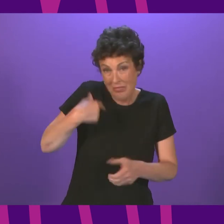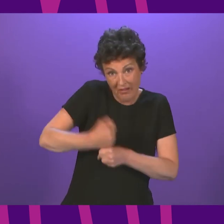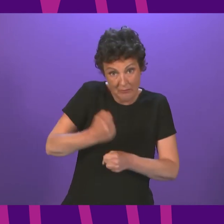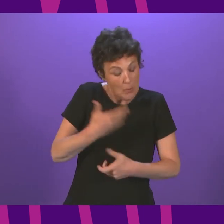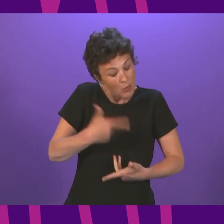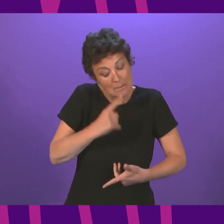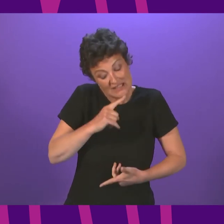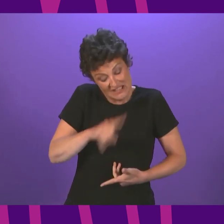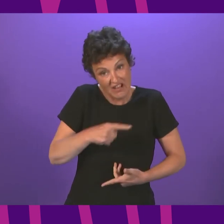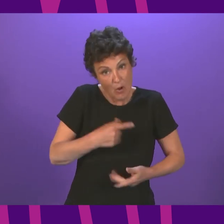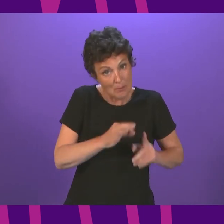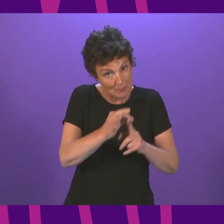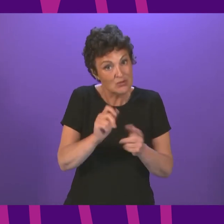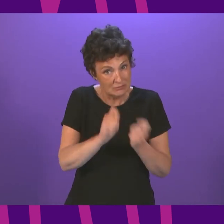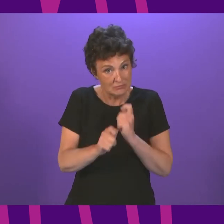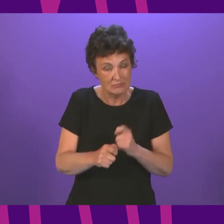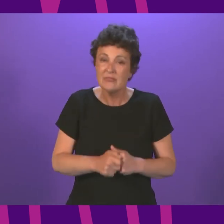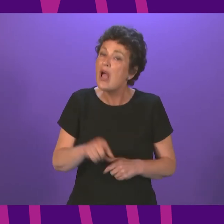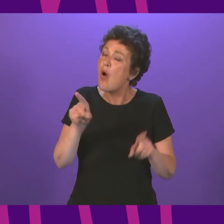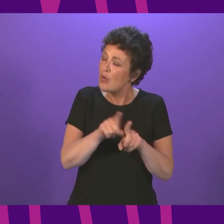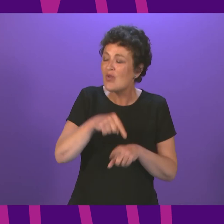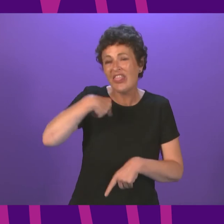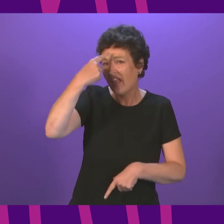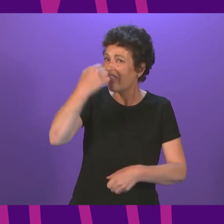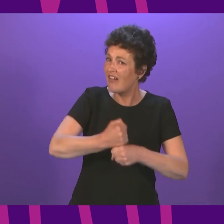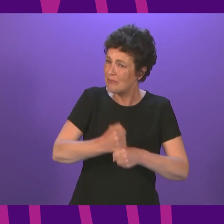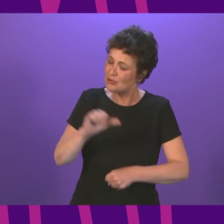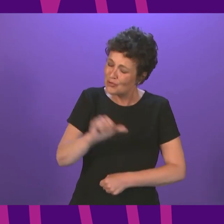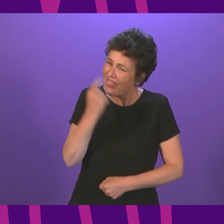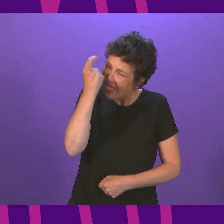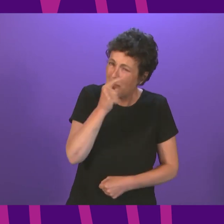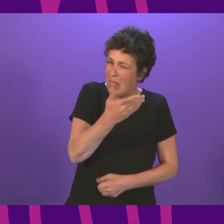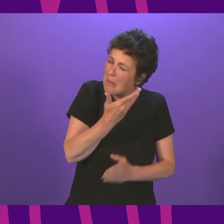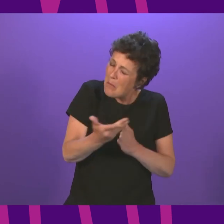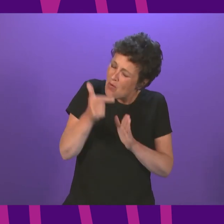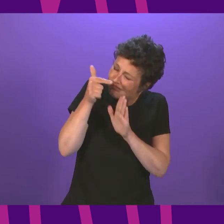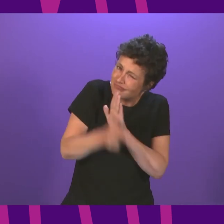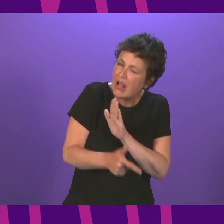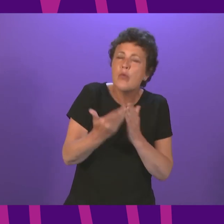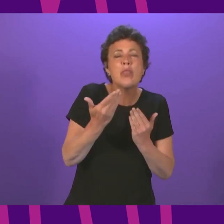a broken record, having said basically the same thing in the chamber for three days in